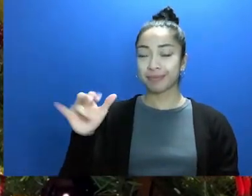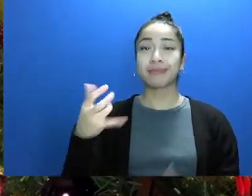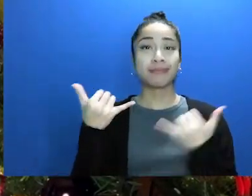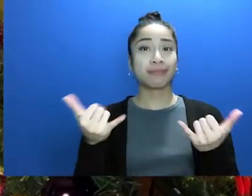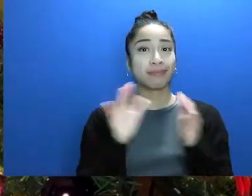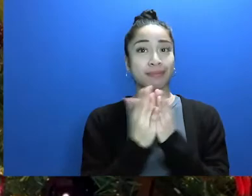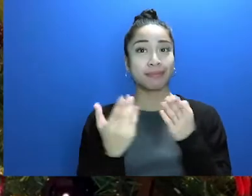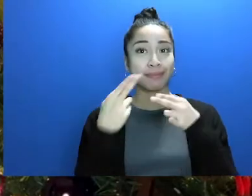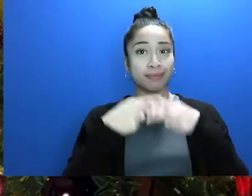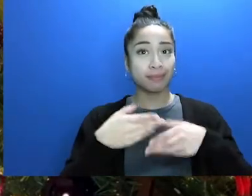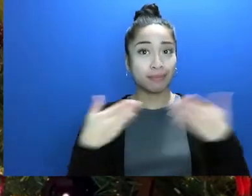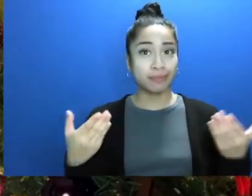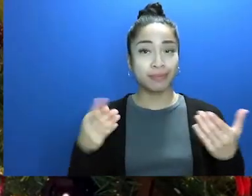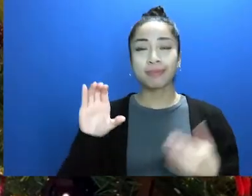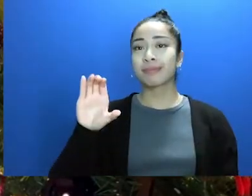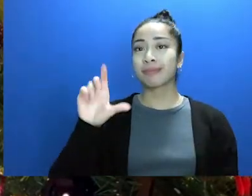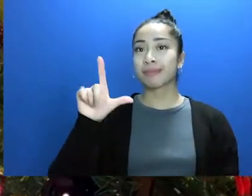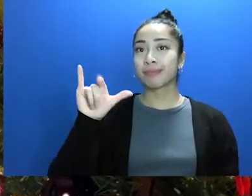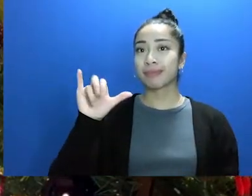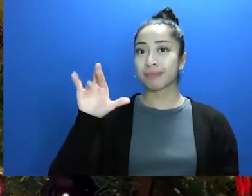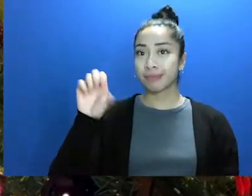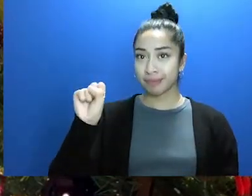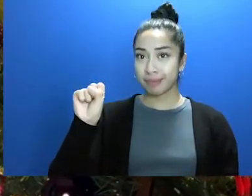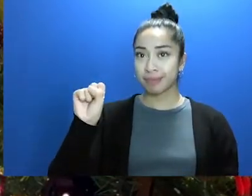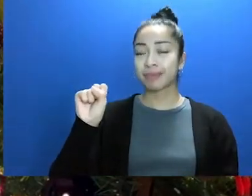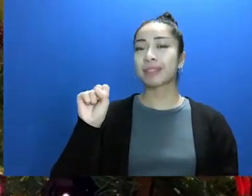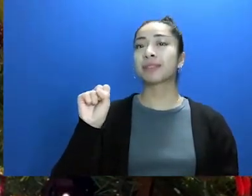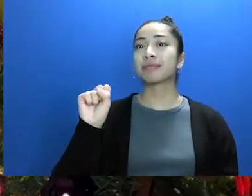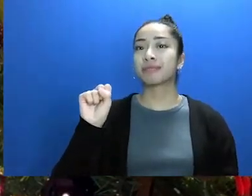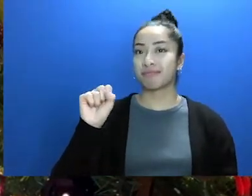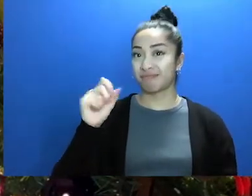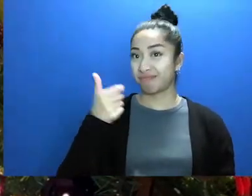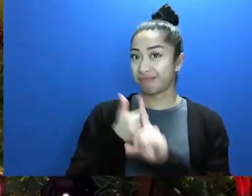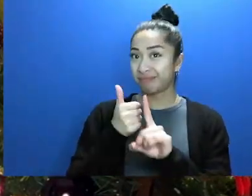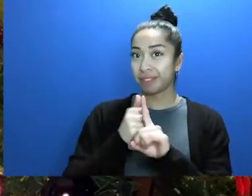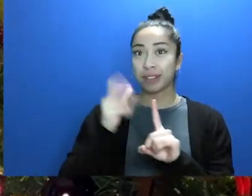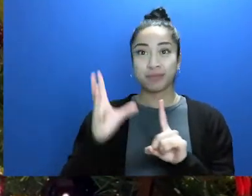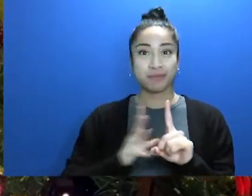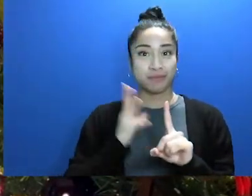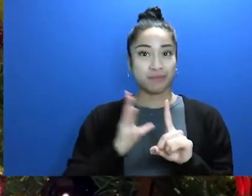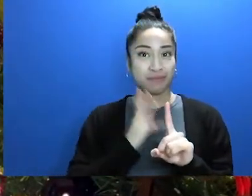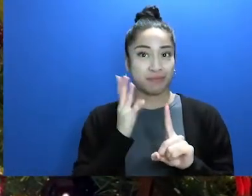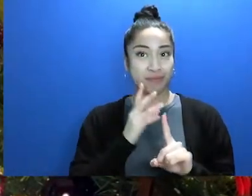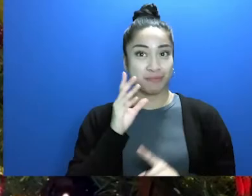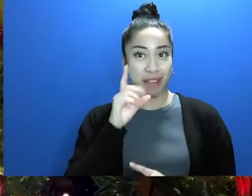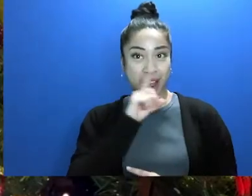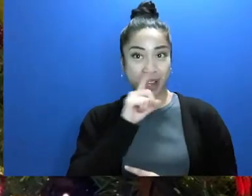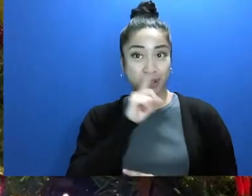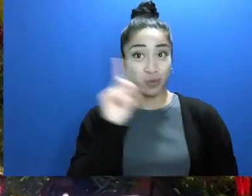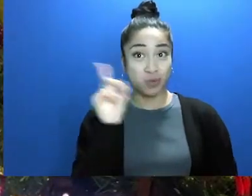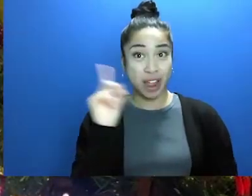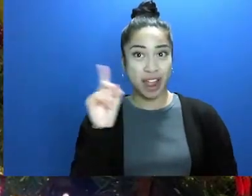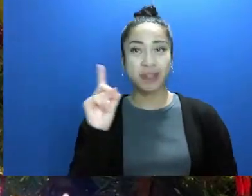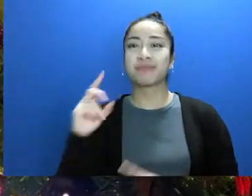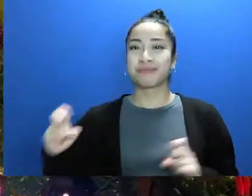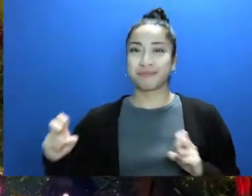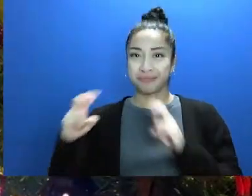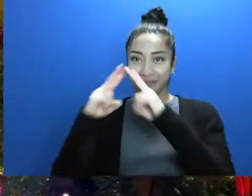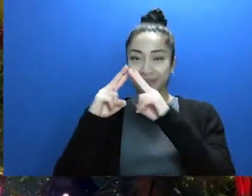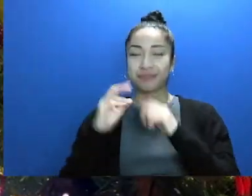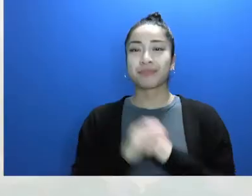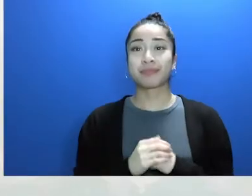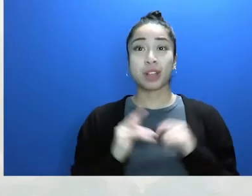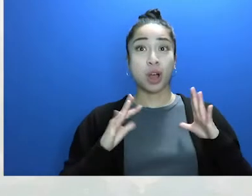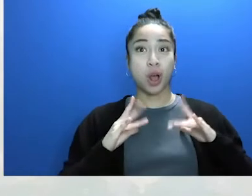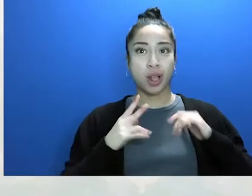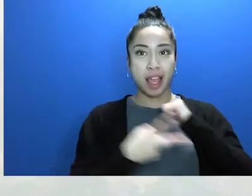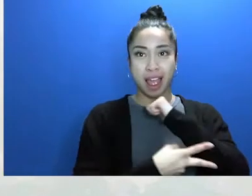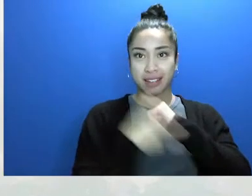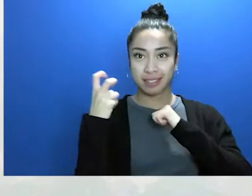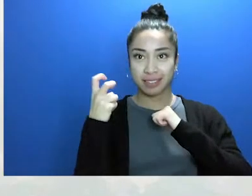is claris the chicest mouse in paris the holiday heist by megan hess in new york